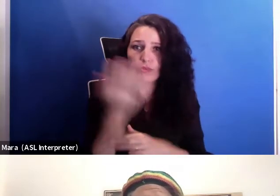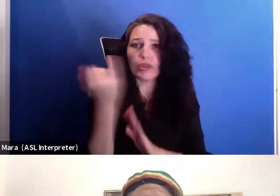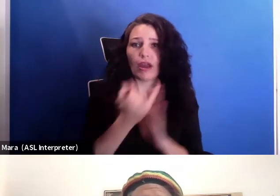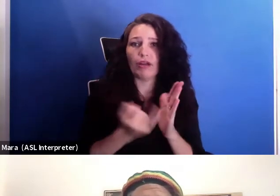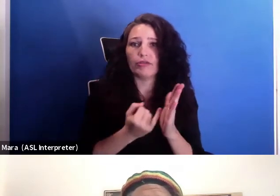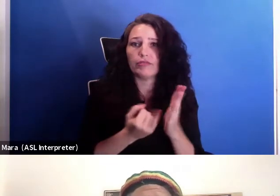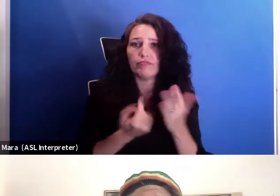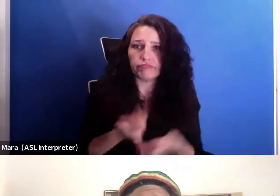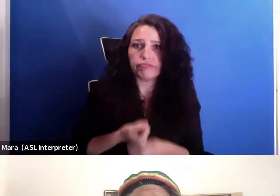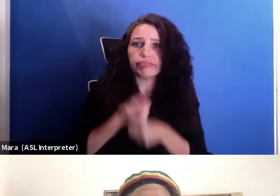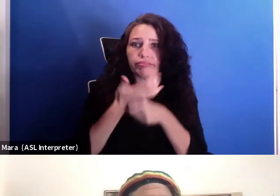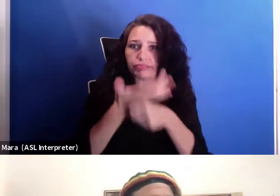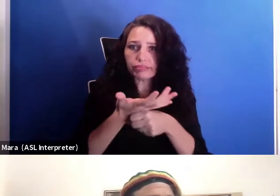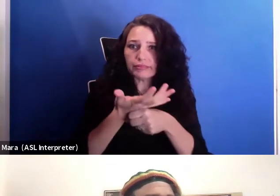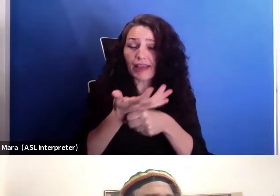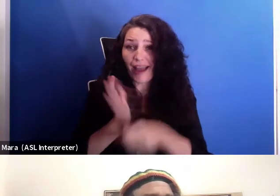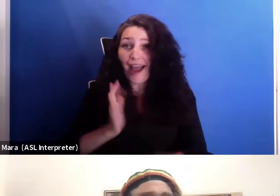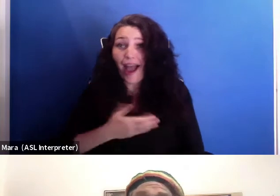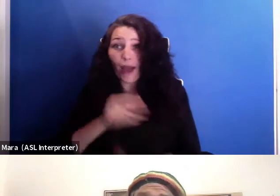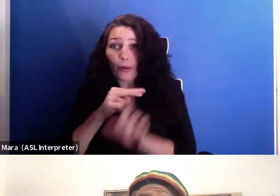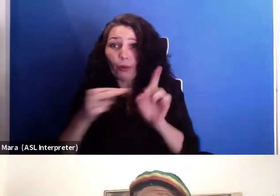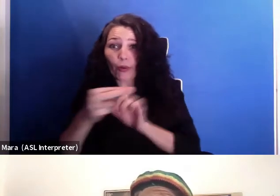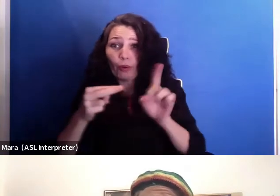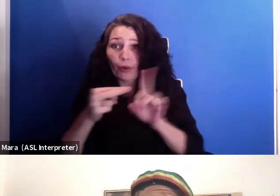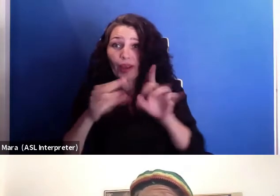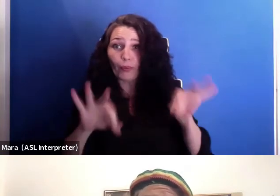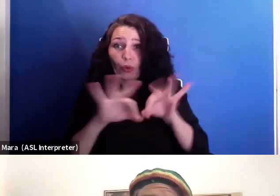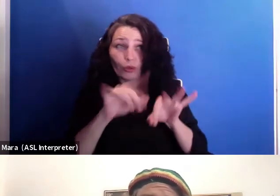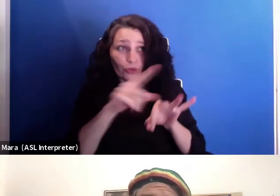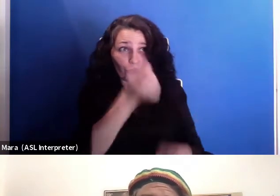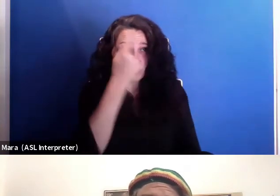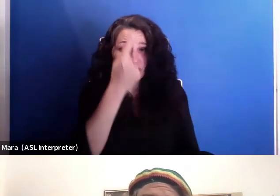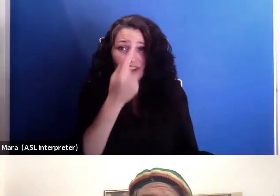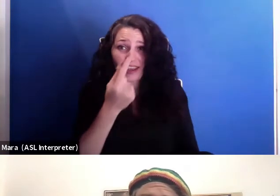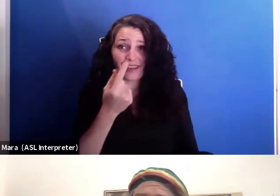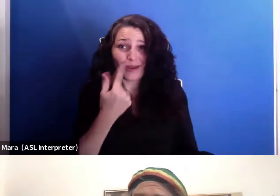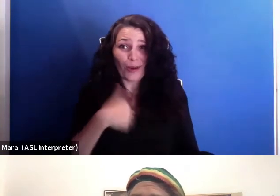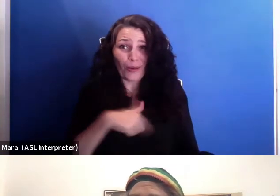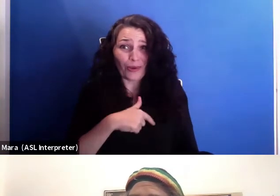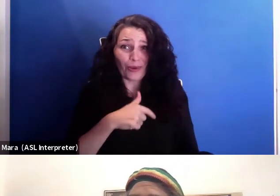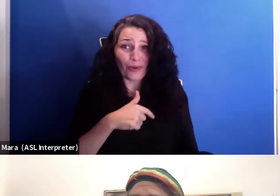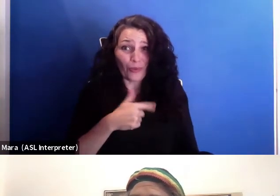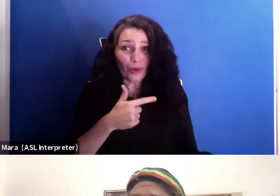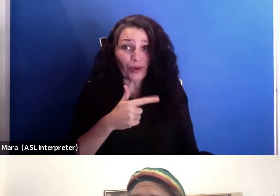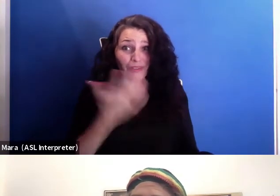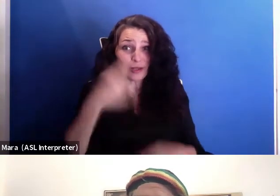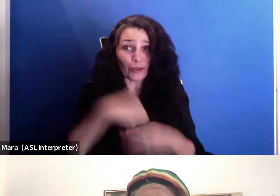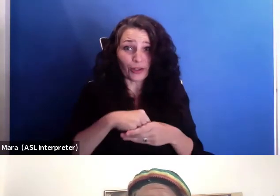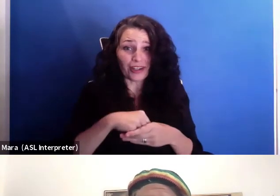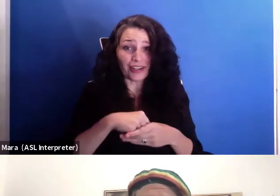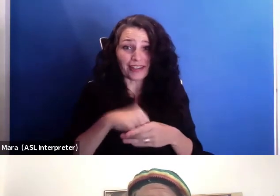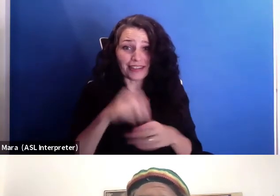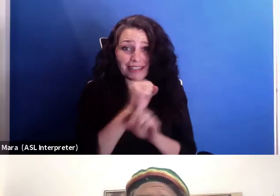We are part of society and that you're missing. And that we don't look upon our disabilities